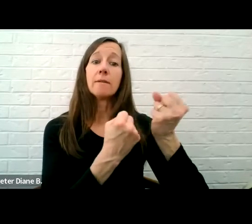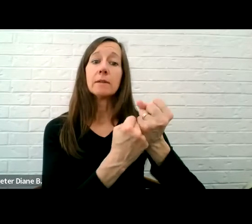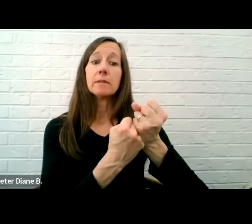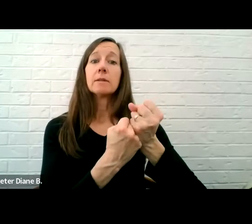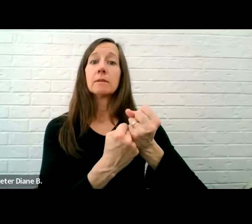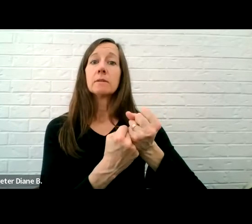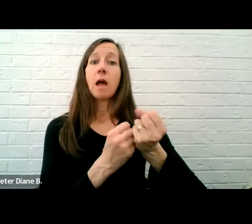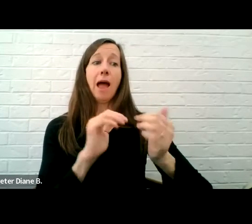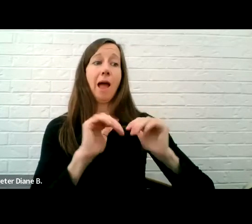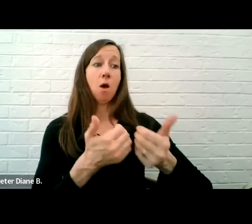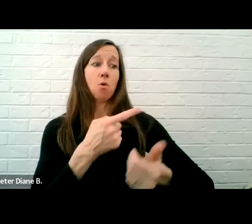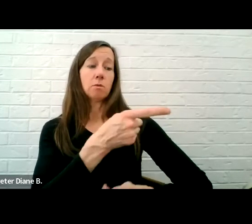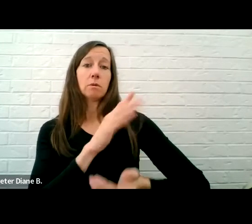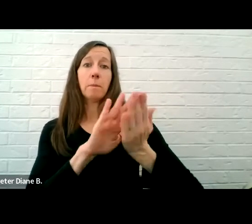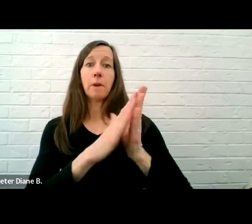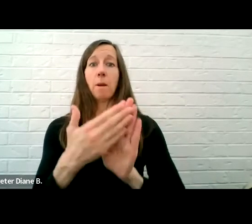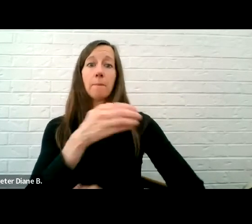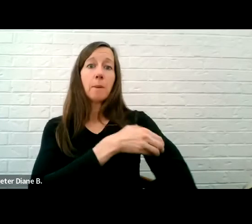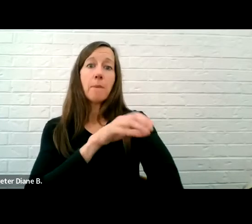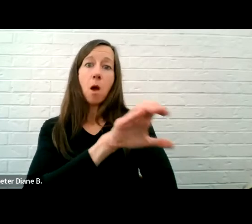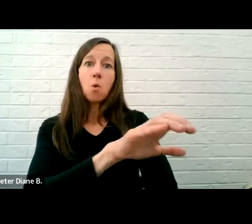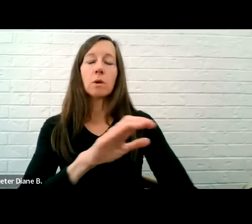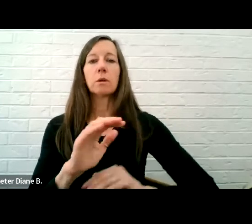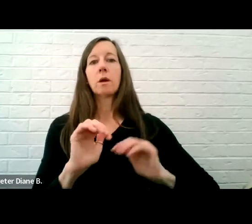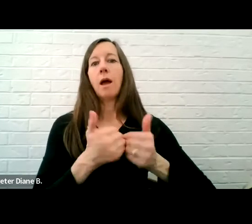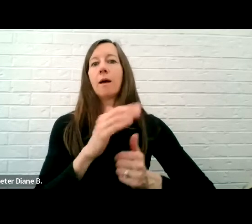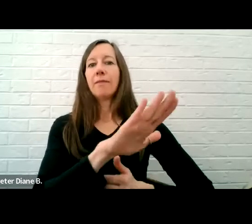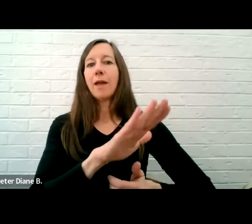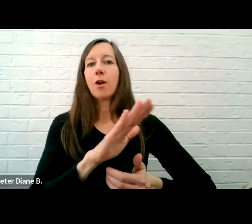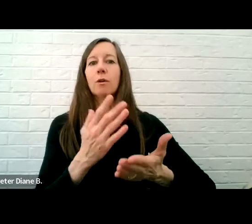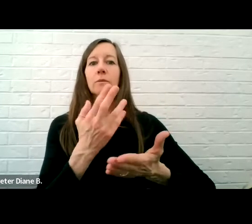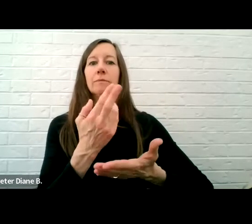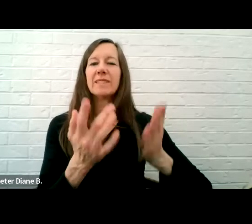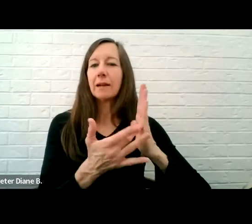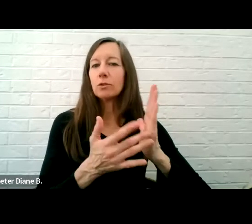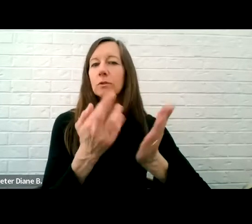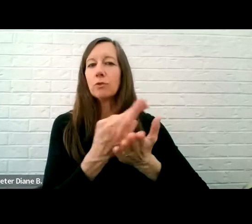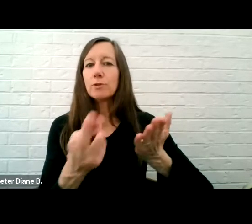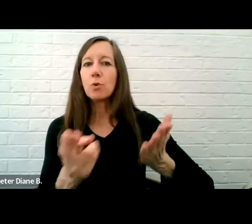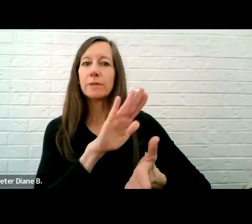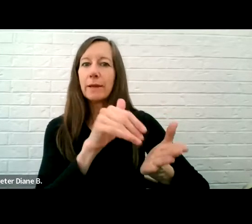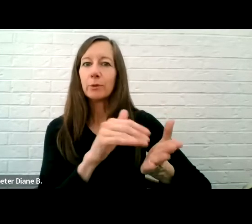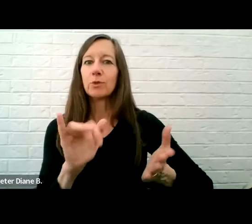self evocacy resource and technical assistance center are doing a lot of work in the housing